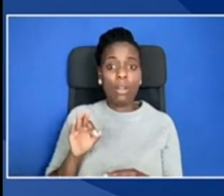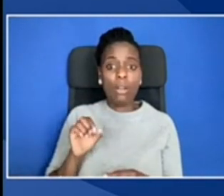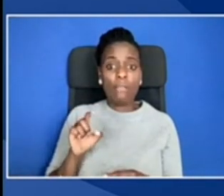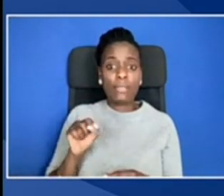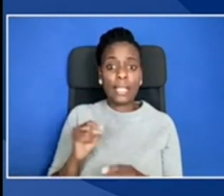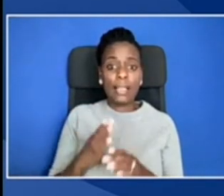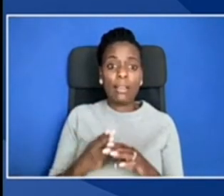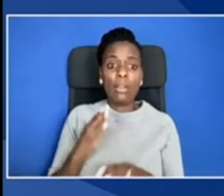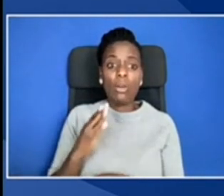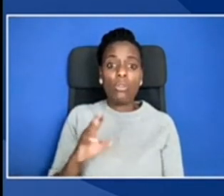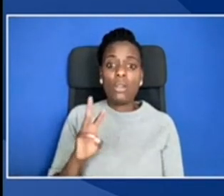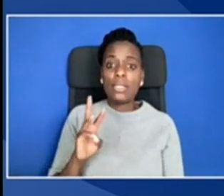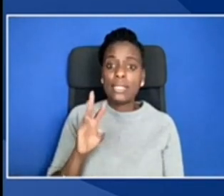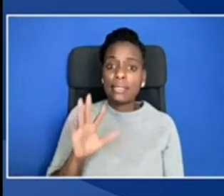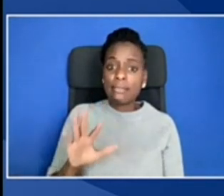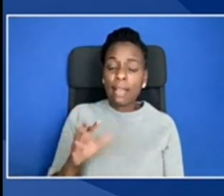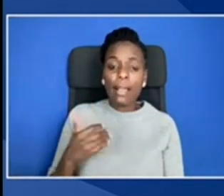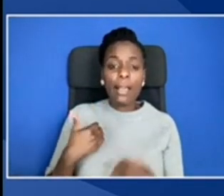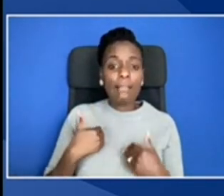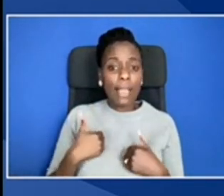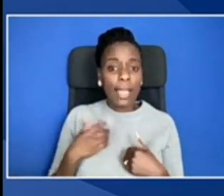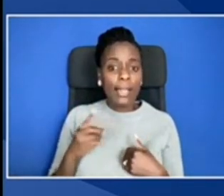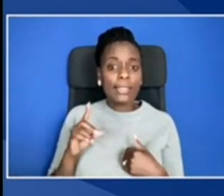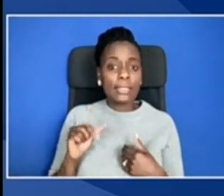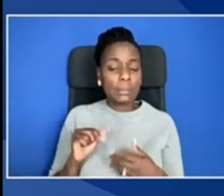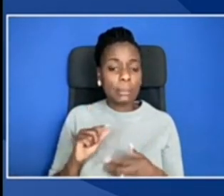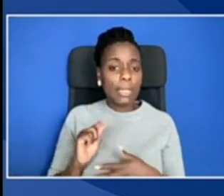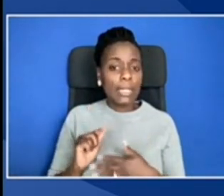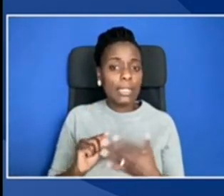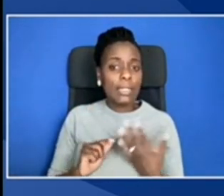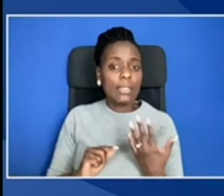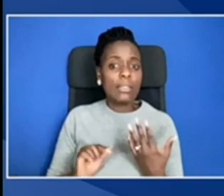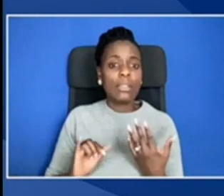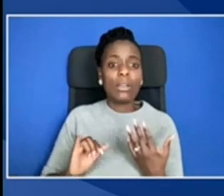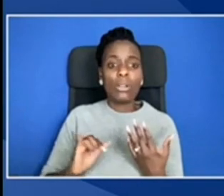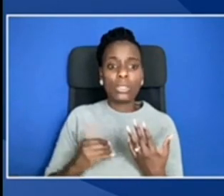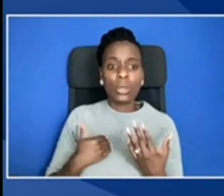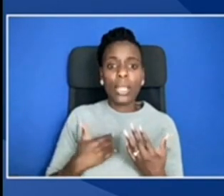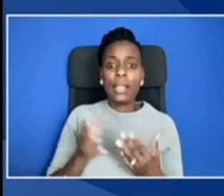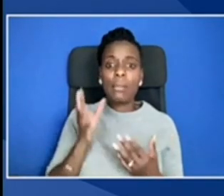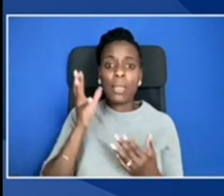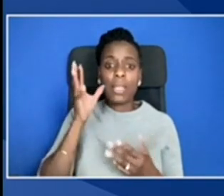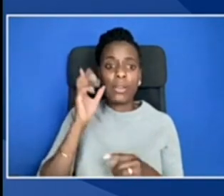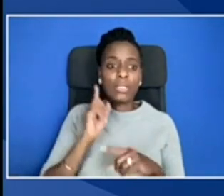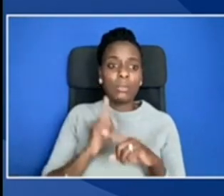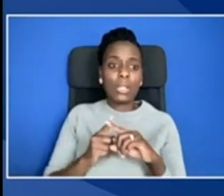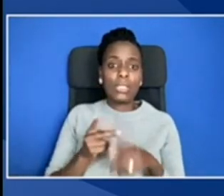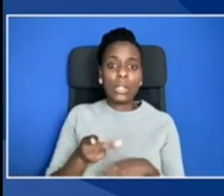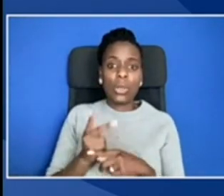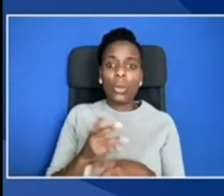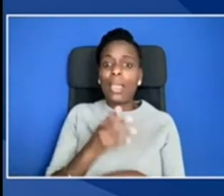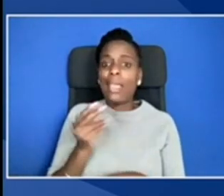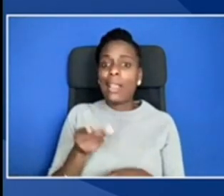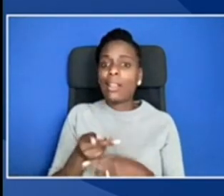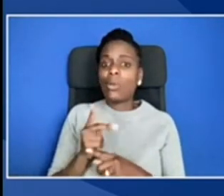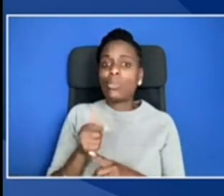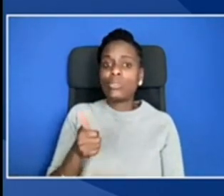had a disability, and she had Parent PLUS Loans and loans of her own. So I just wanted to use that to kind of